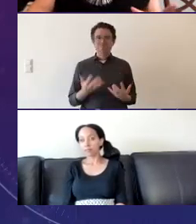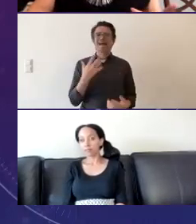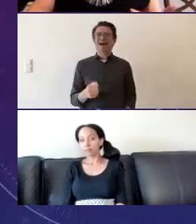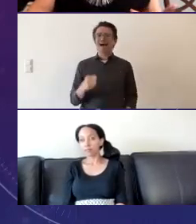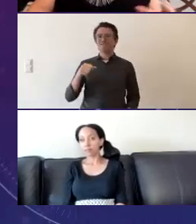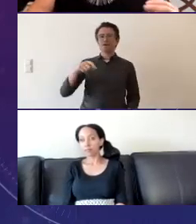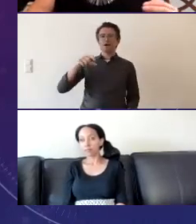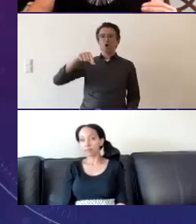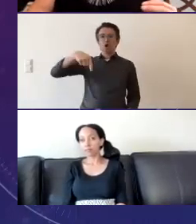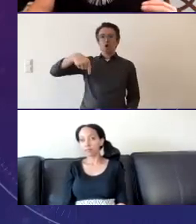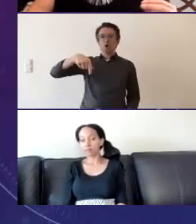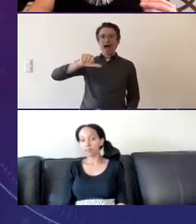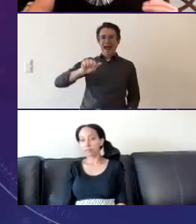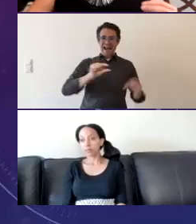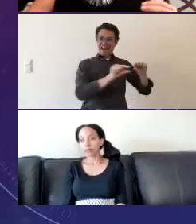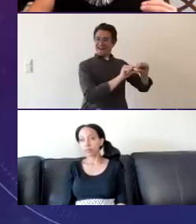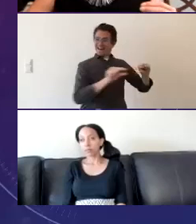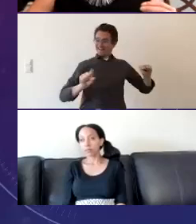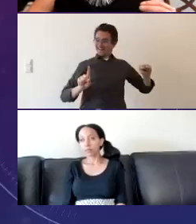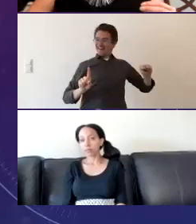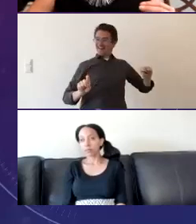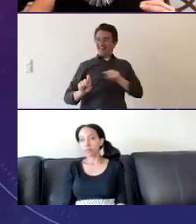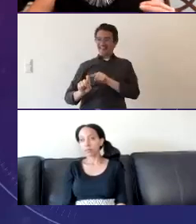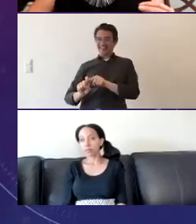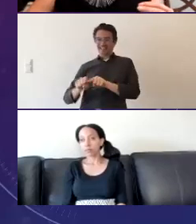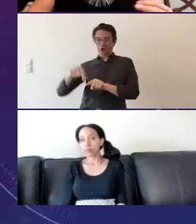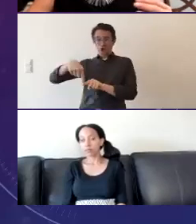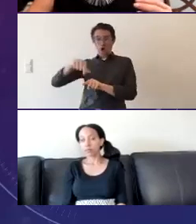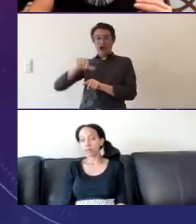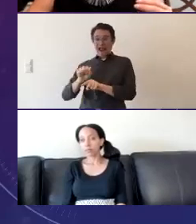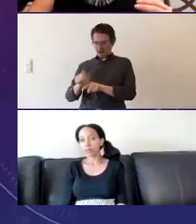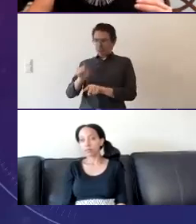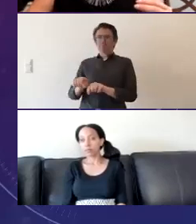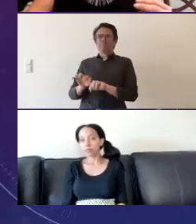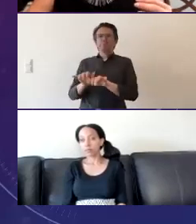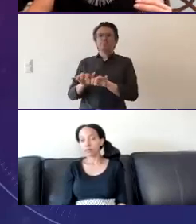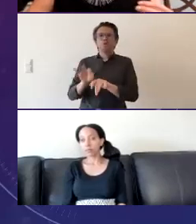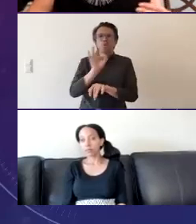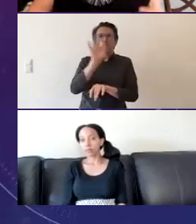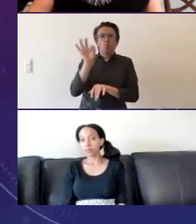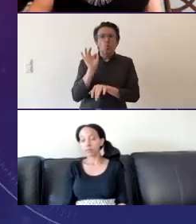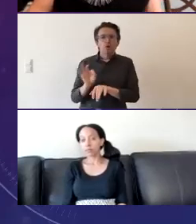heard it's going to read out the question for all of us and I'm gonna now